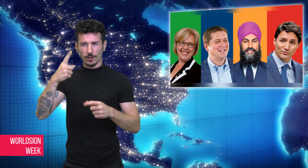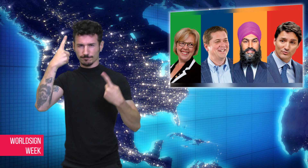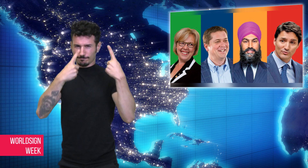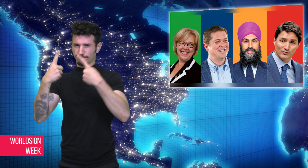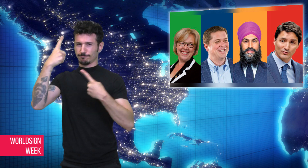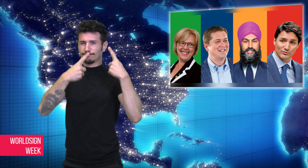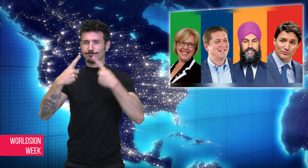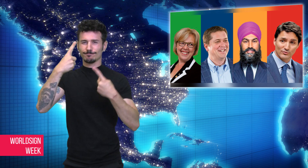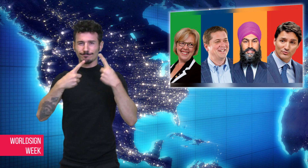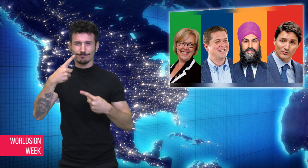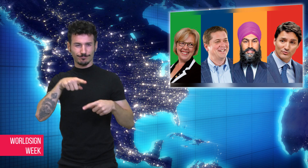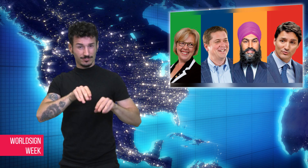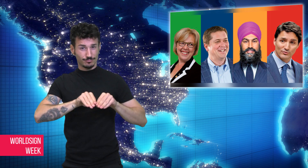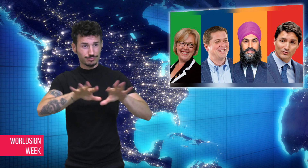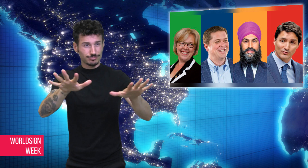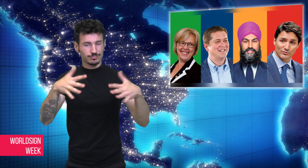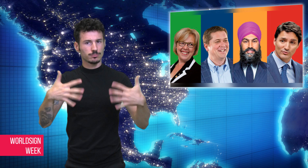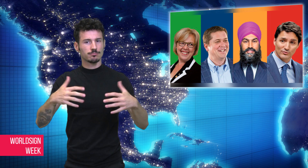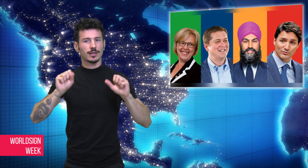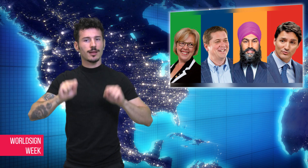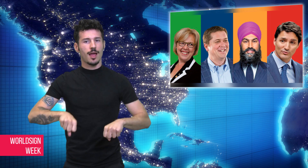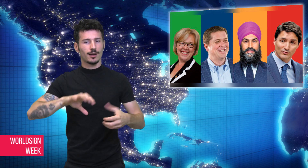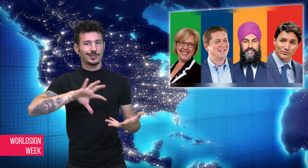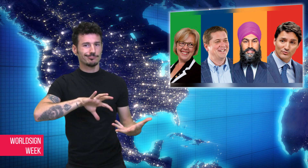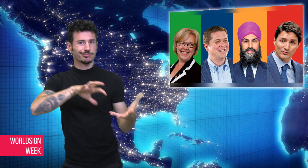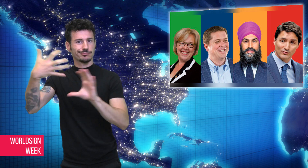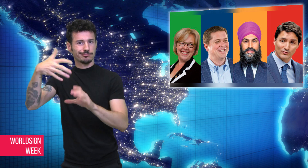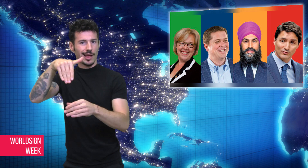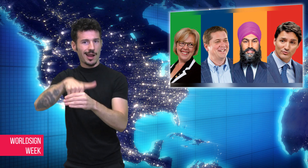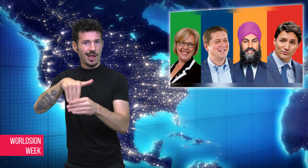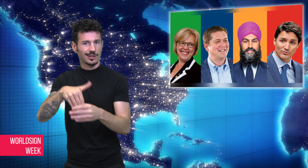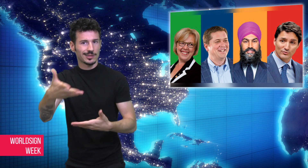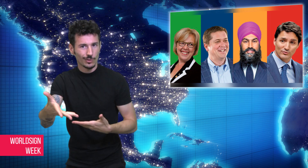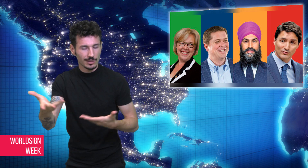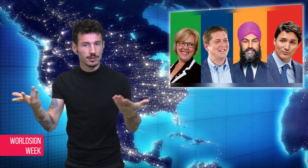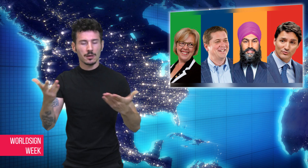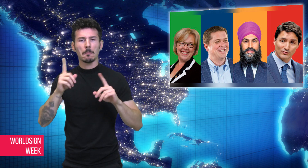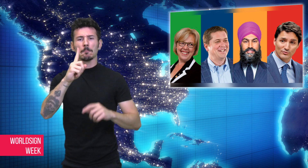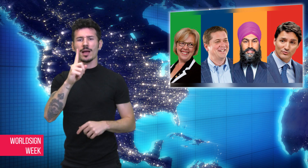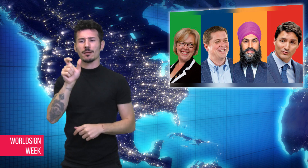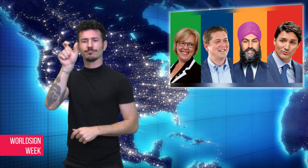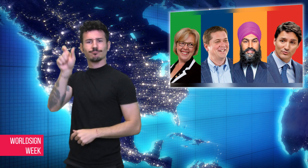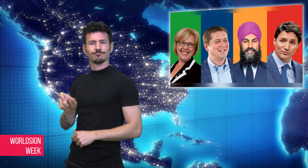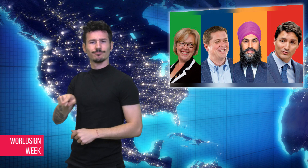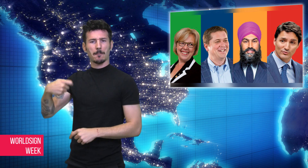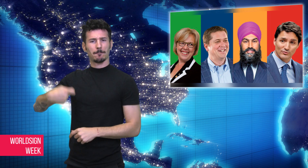It is uncertain how it would affect the results of